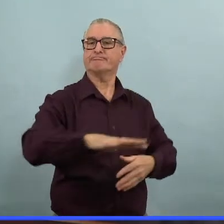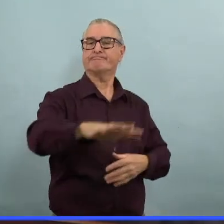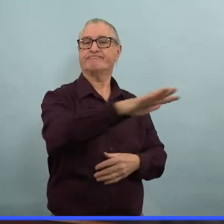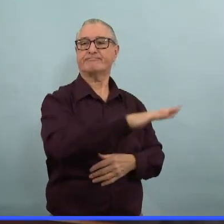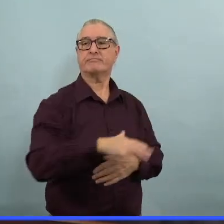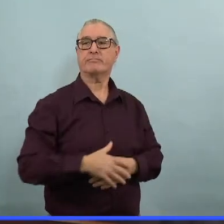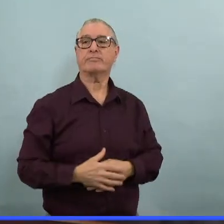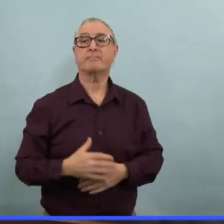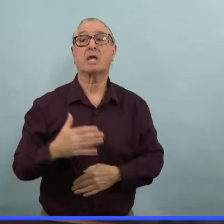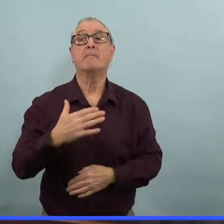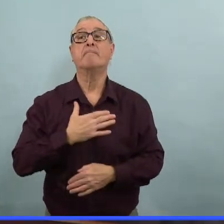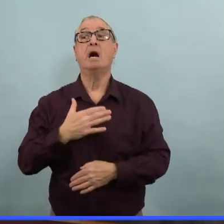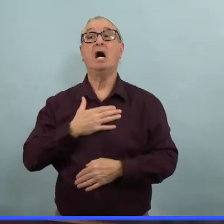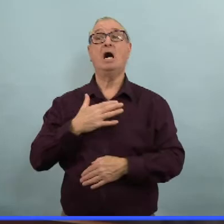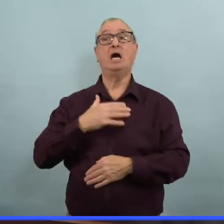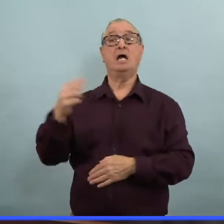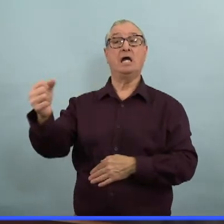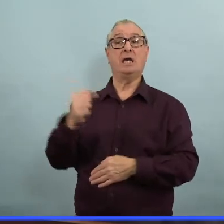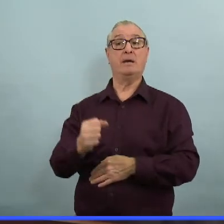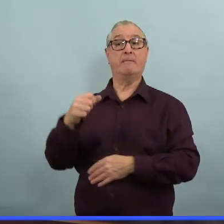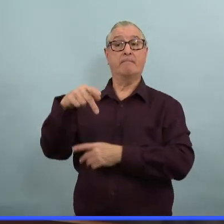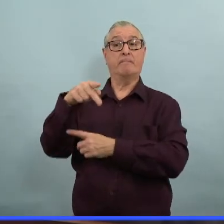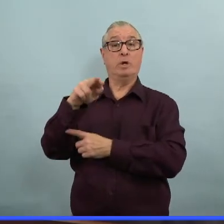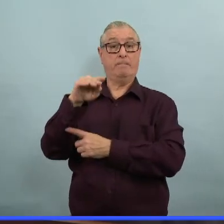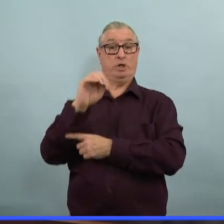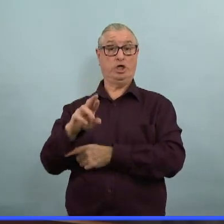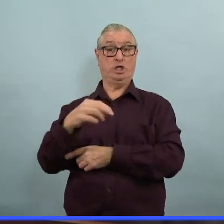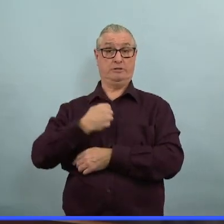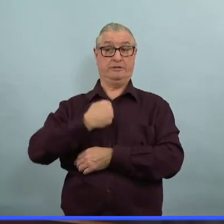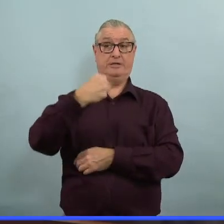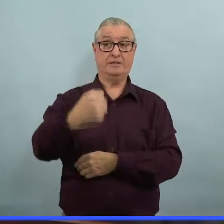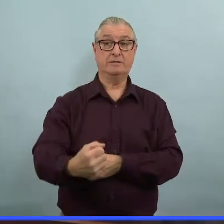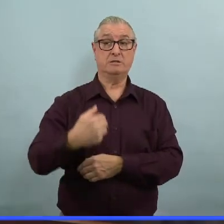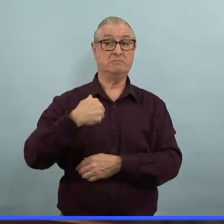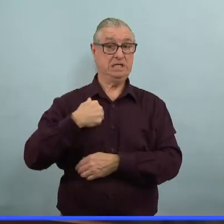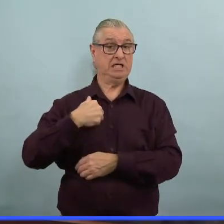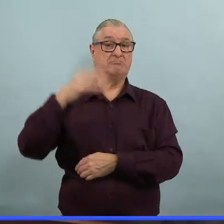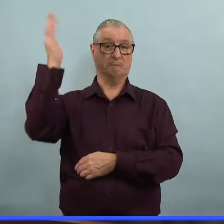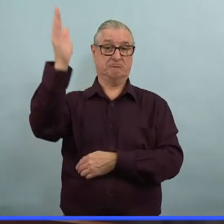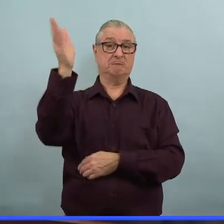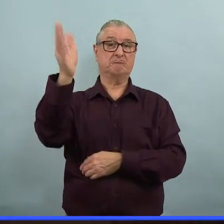when i became premier um reconciliation is is a priority for our government that wasn't her